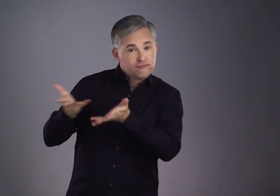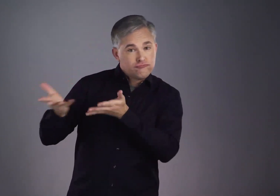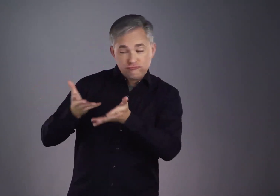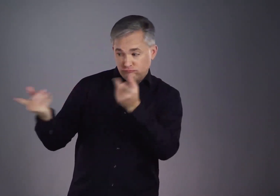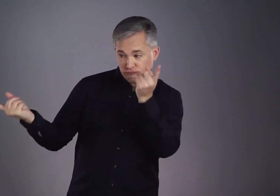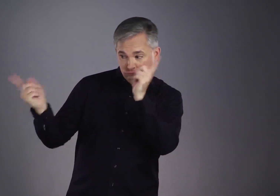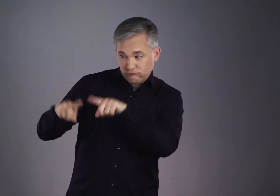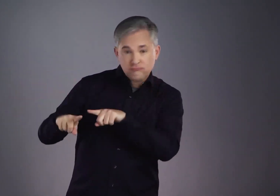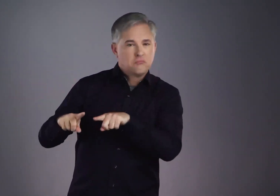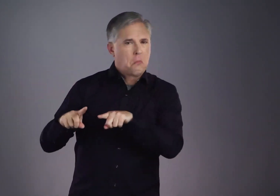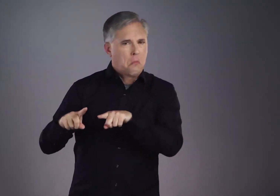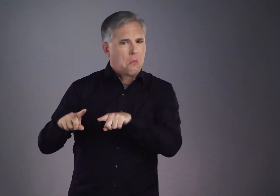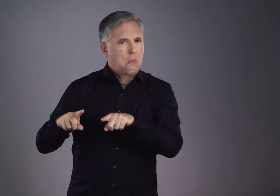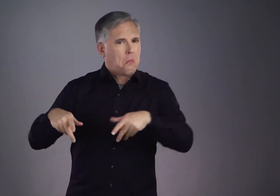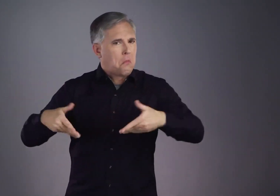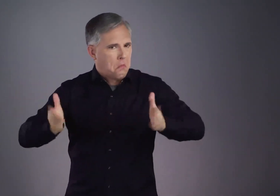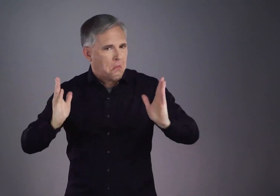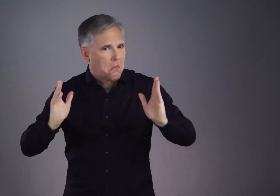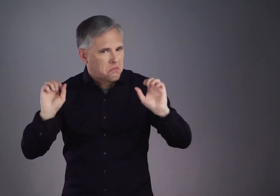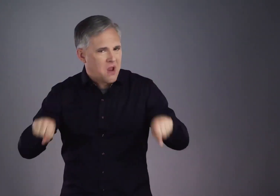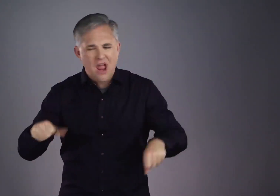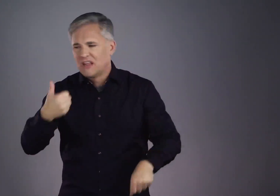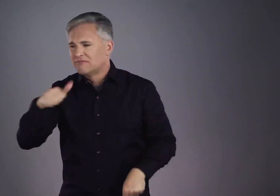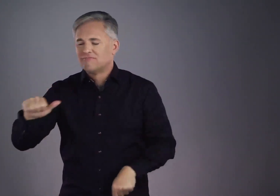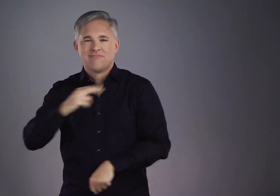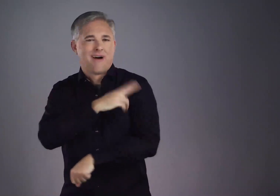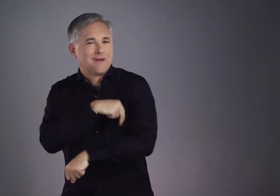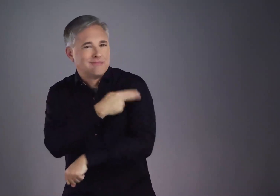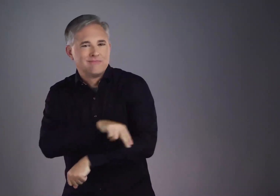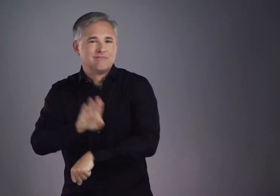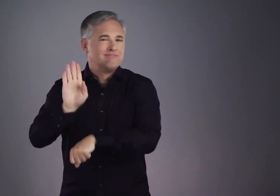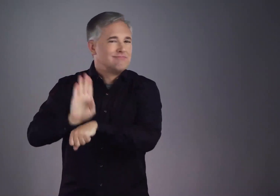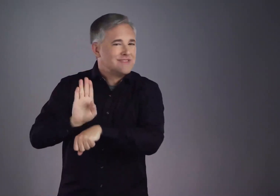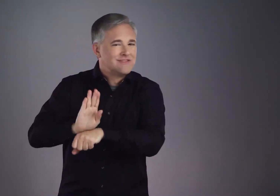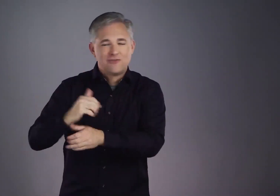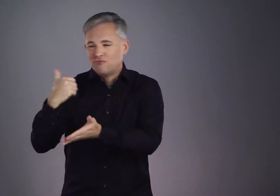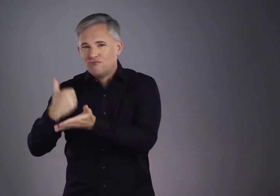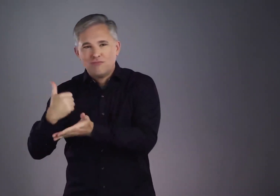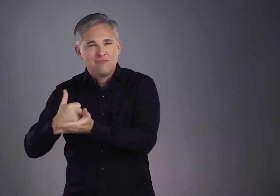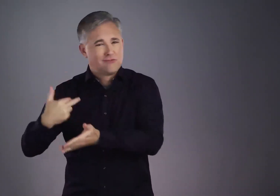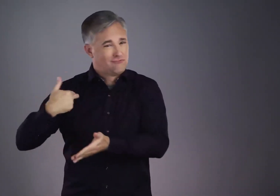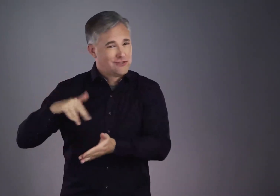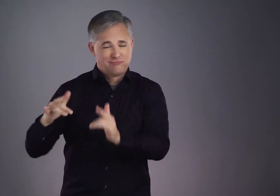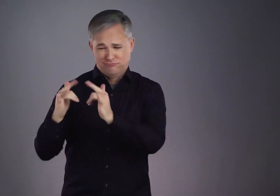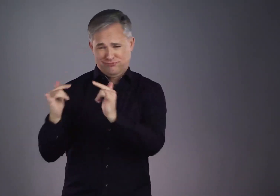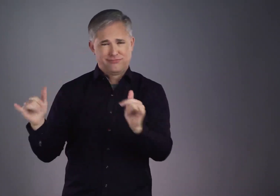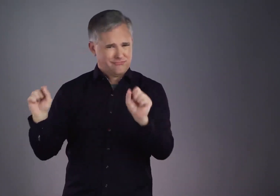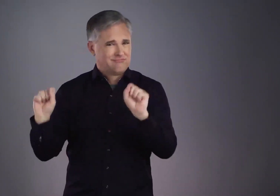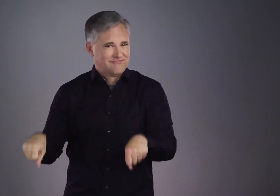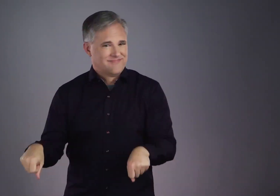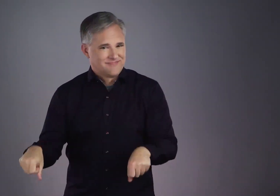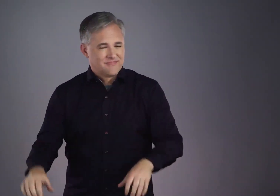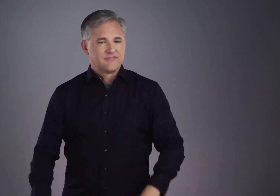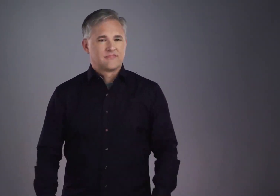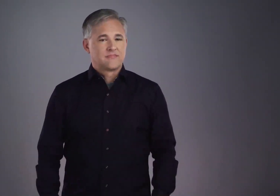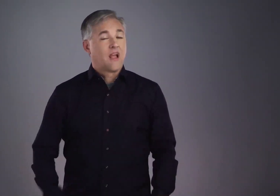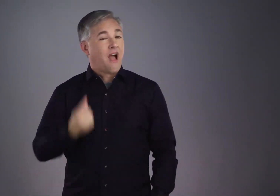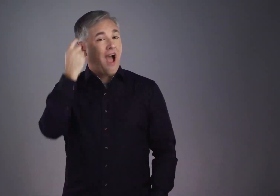ought to be well outside A.A. — and medically supervised. While an A.A. group may cooperate with anyone,